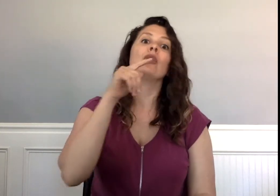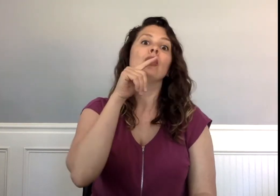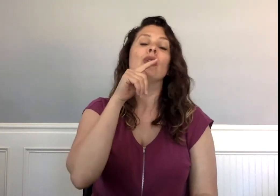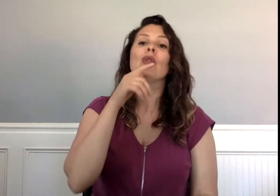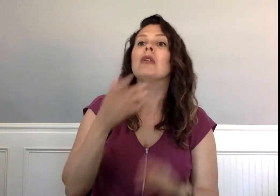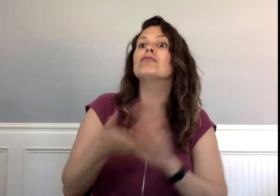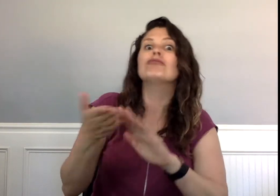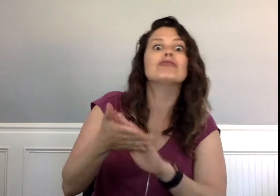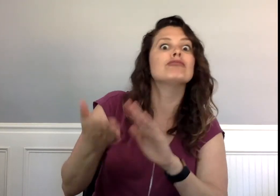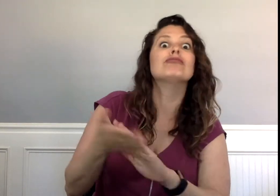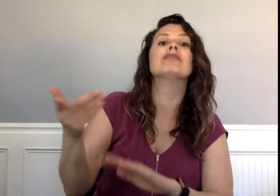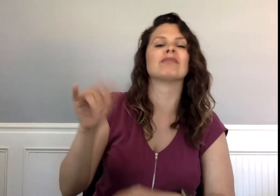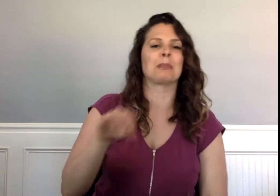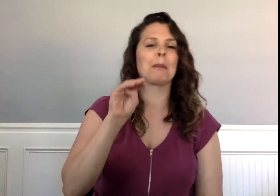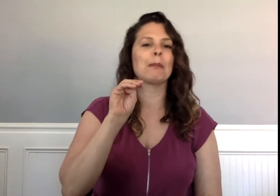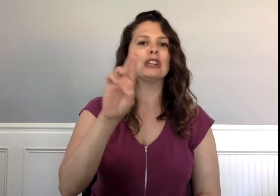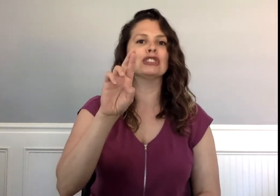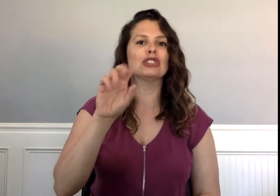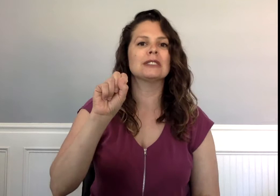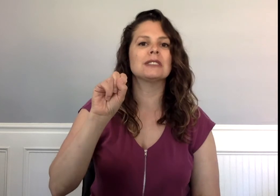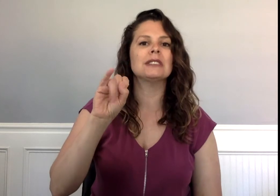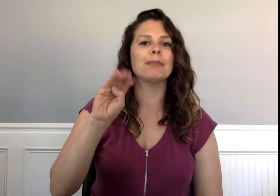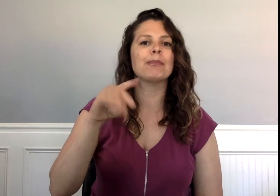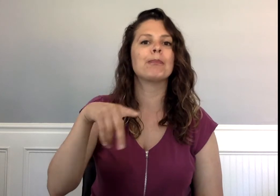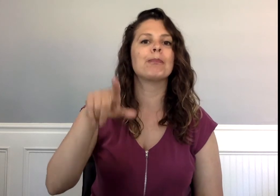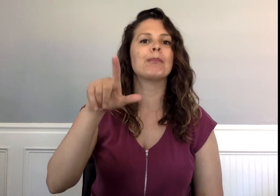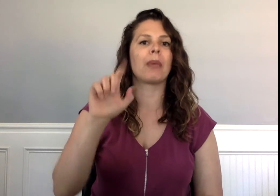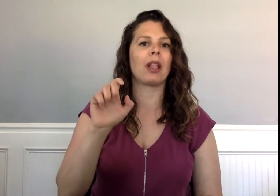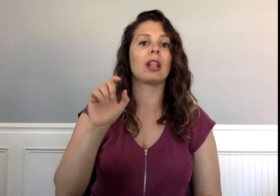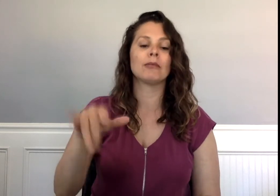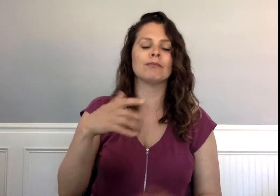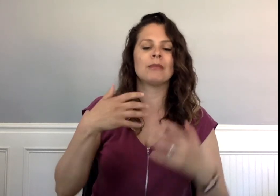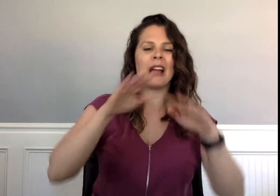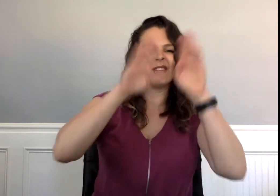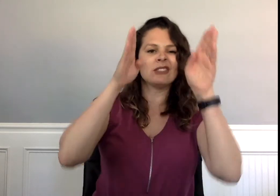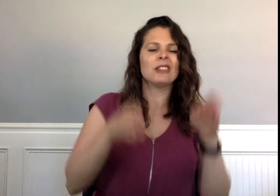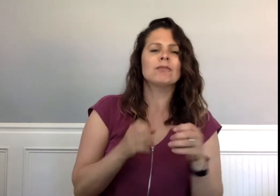Mr. Simple controlled the gondola from inside the station on the riverfront.